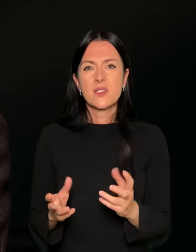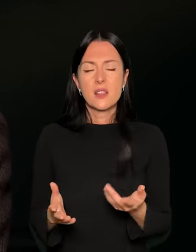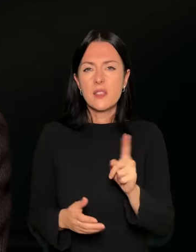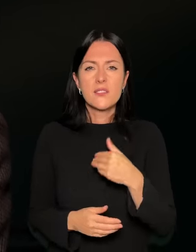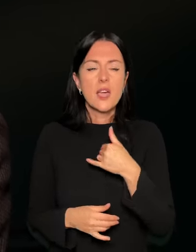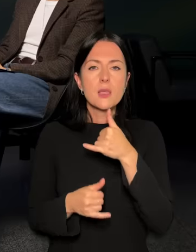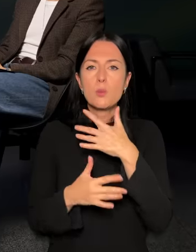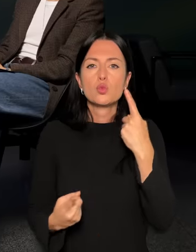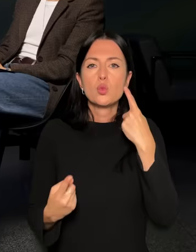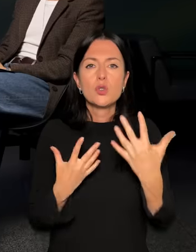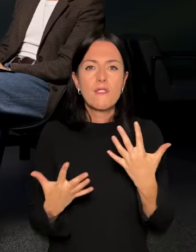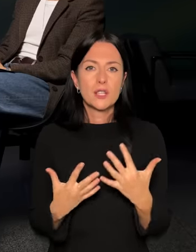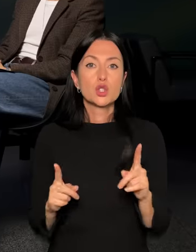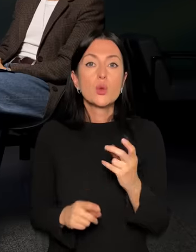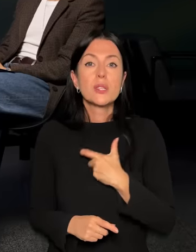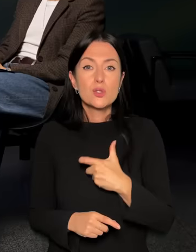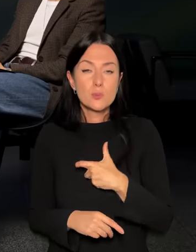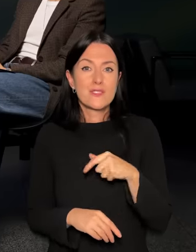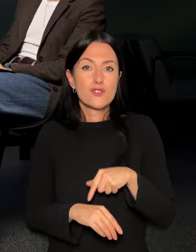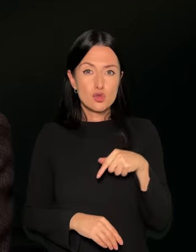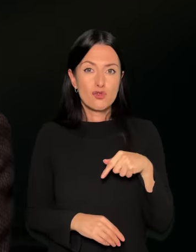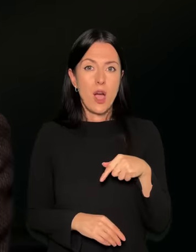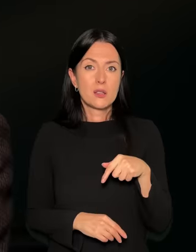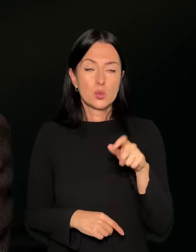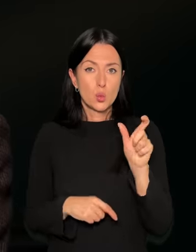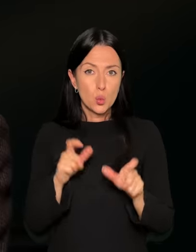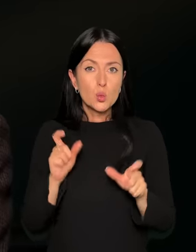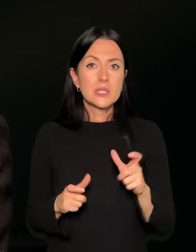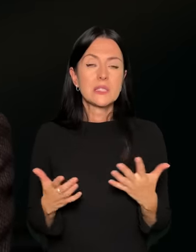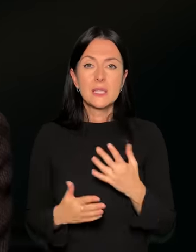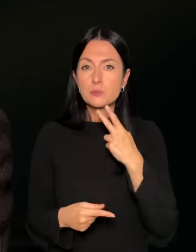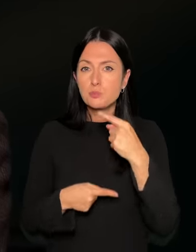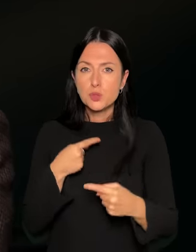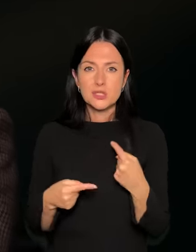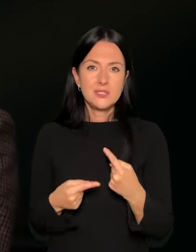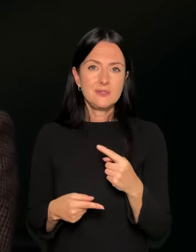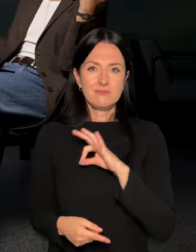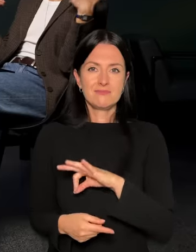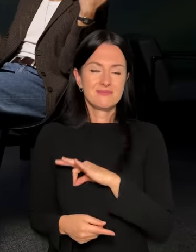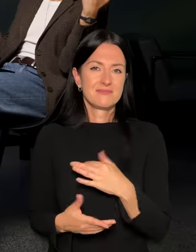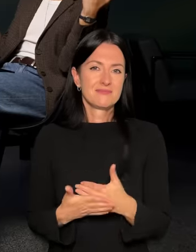I can't even imagine what people who are constantly using wheelchairs